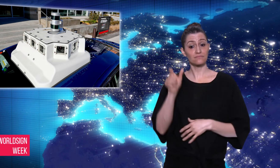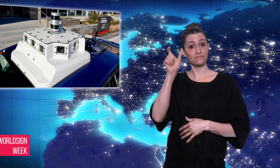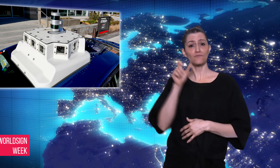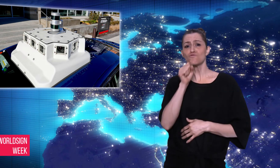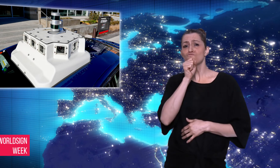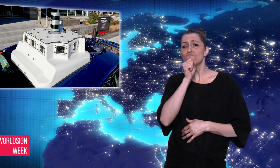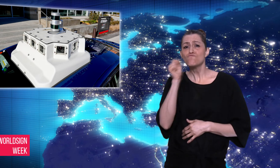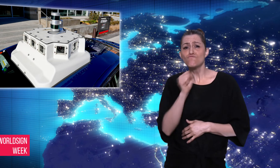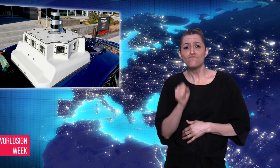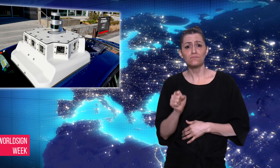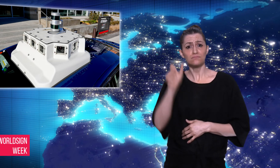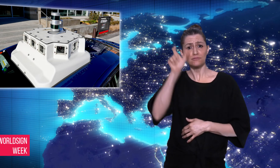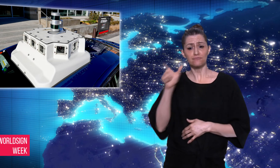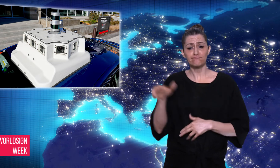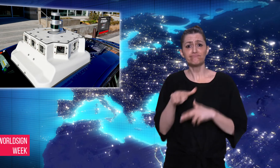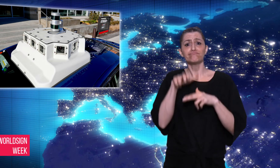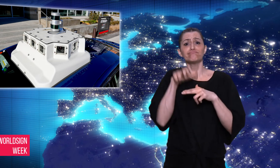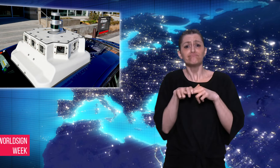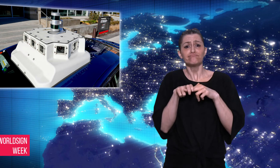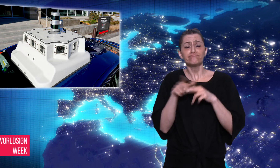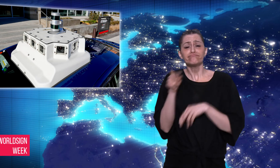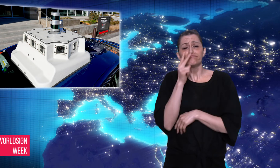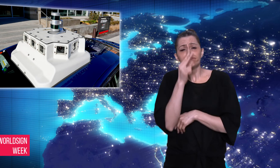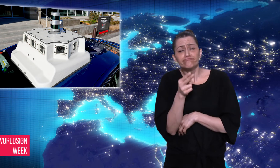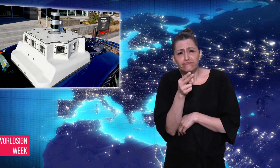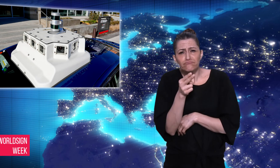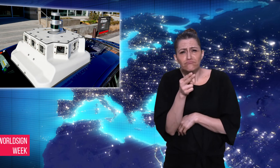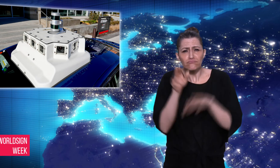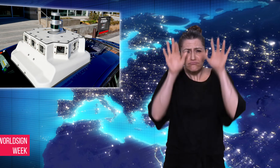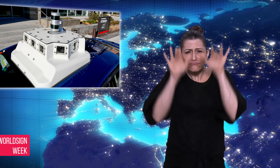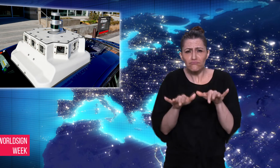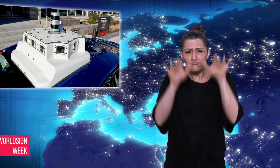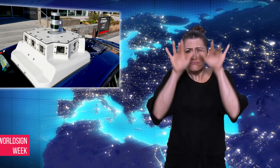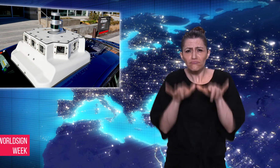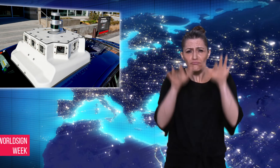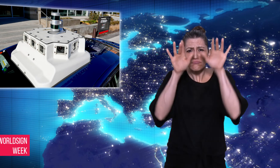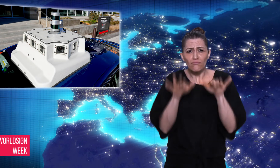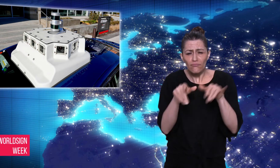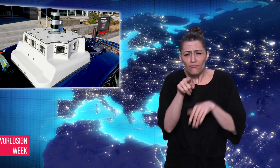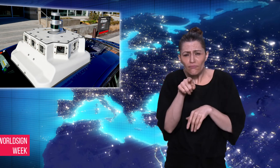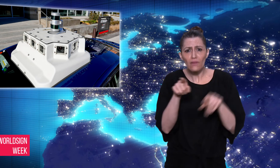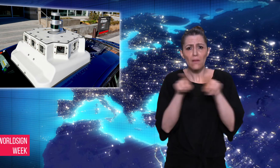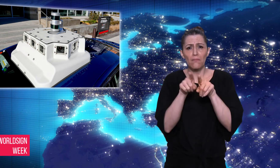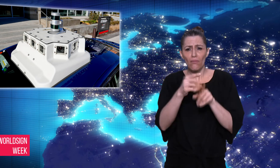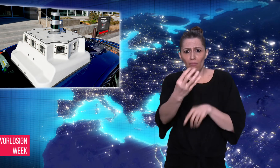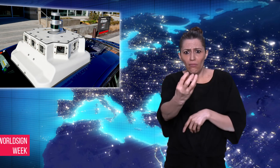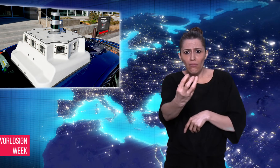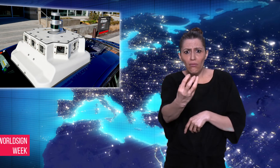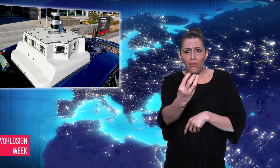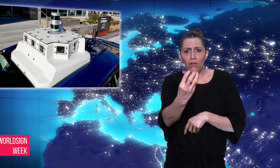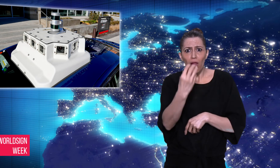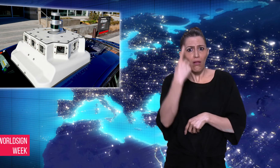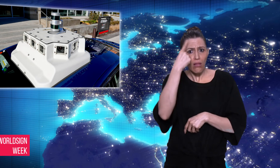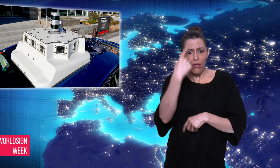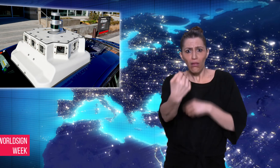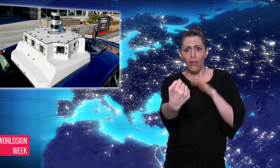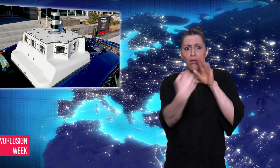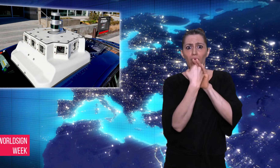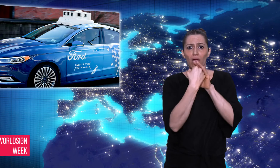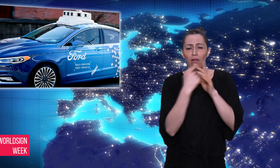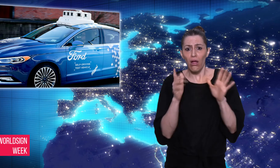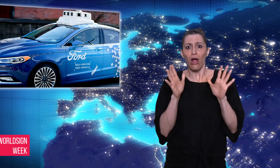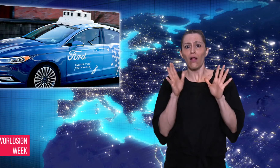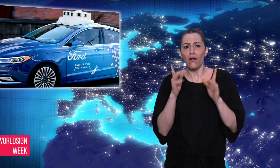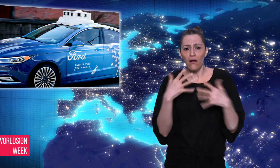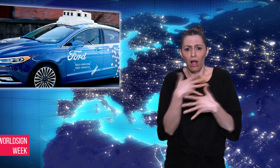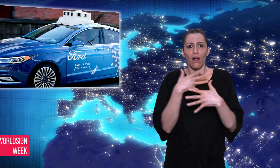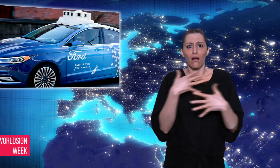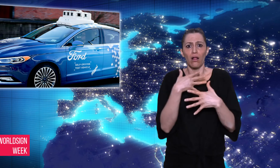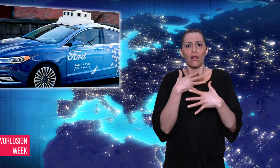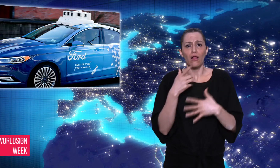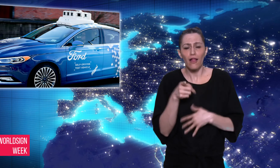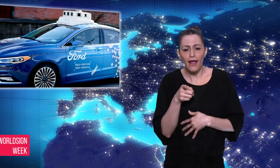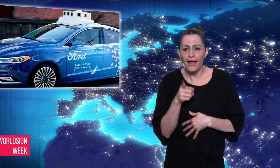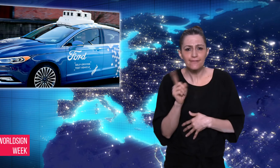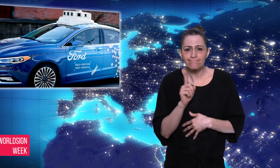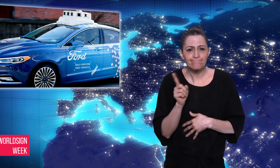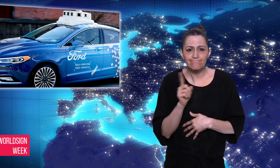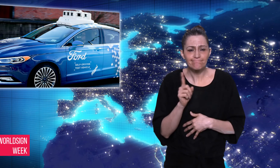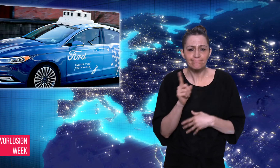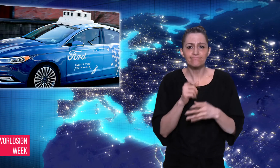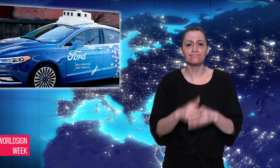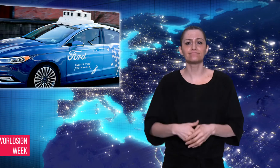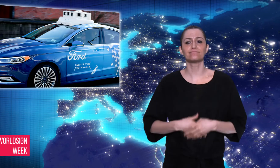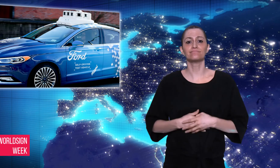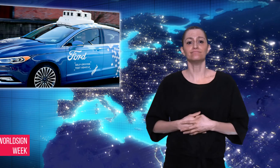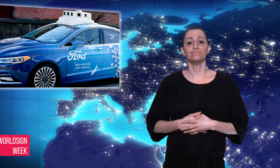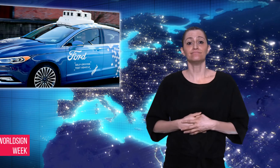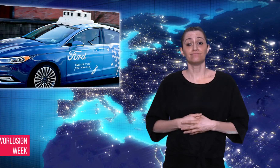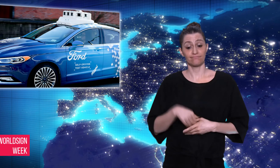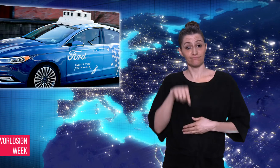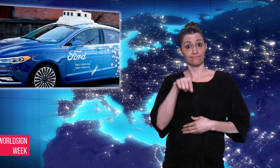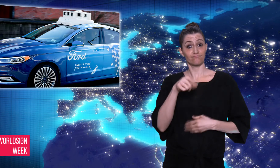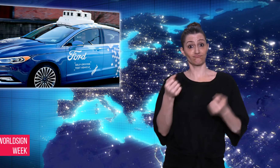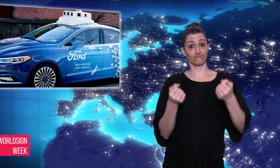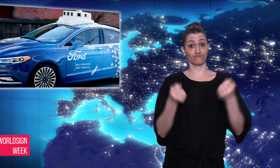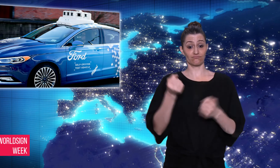people see snowflakes as objects approaching them.